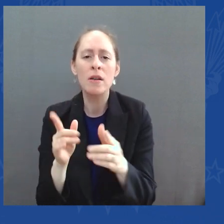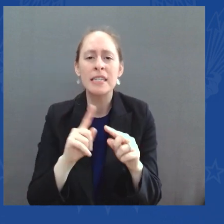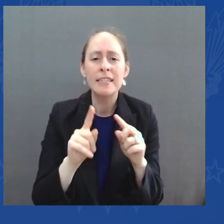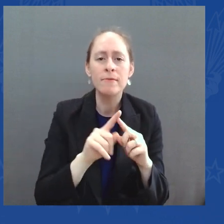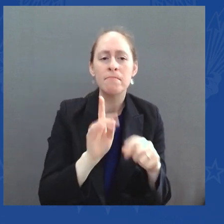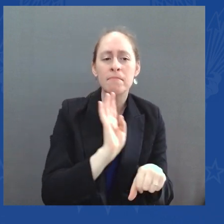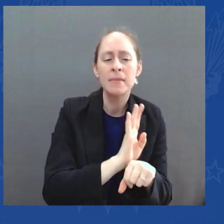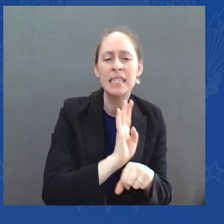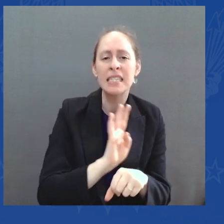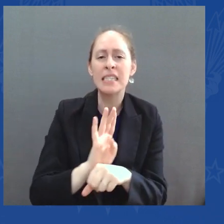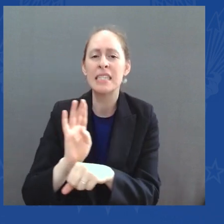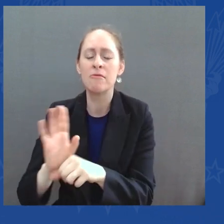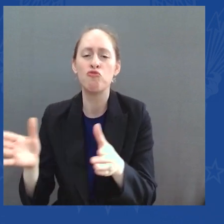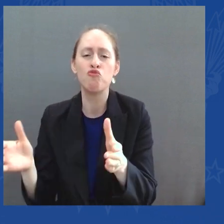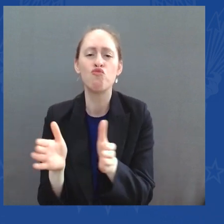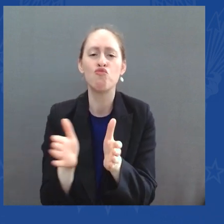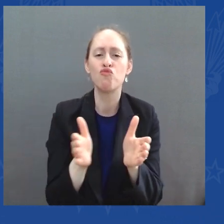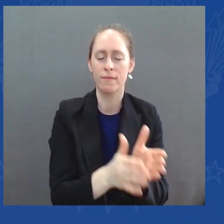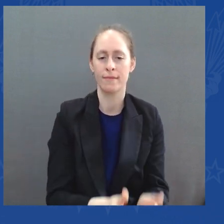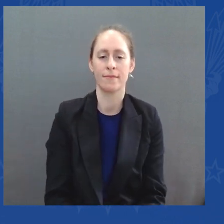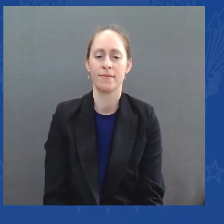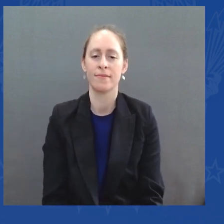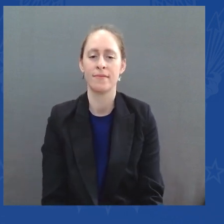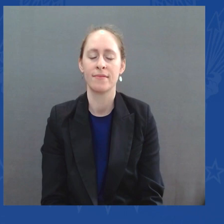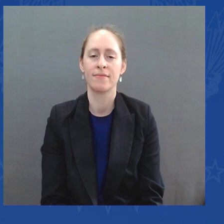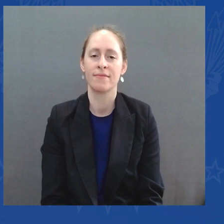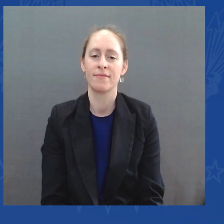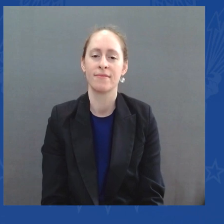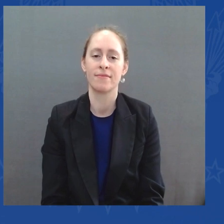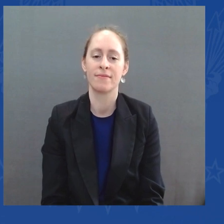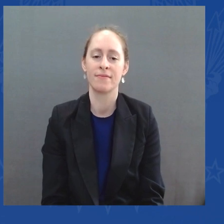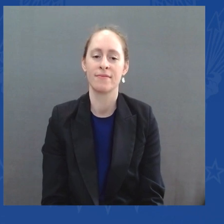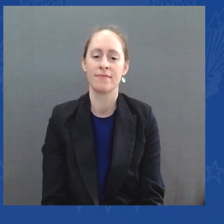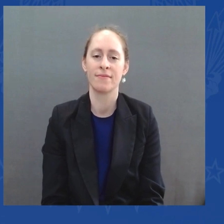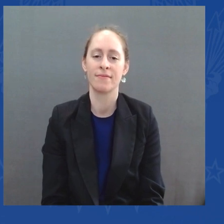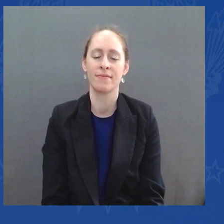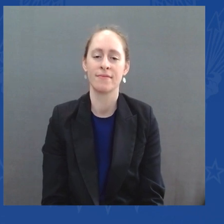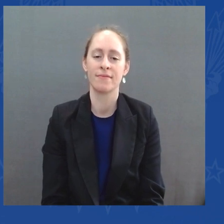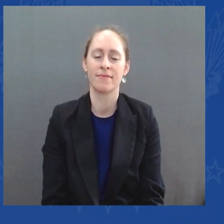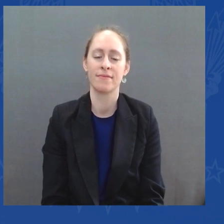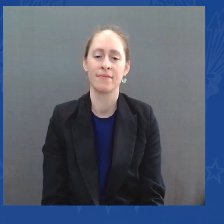What that all adds up to is a strong foundation for the work ahead: